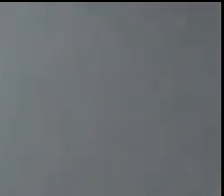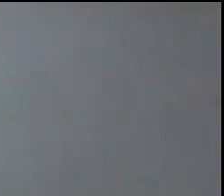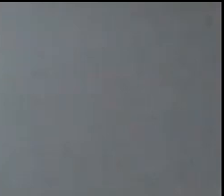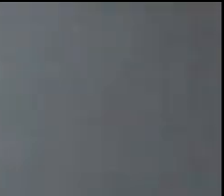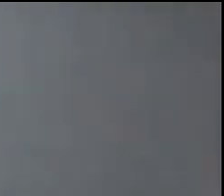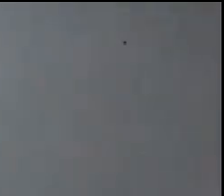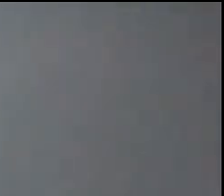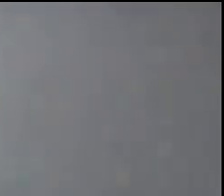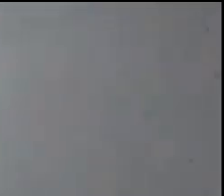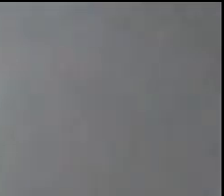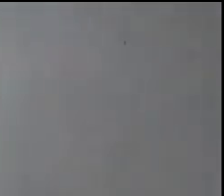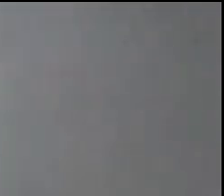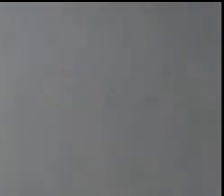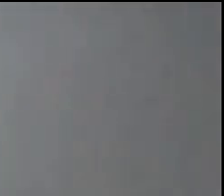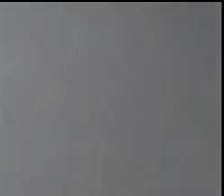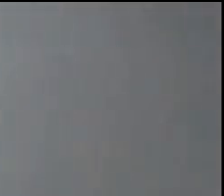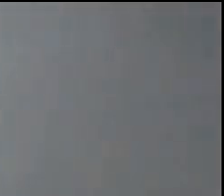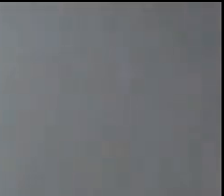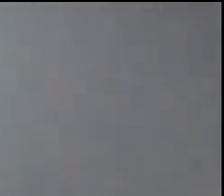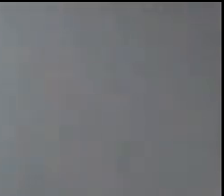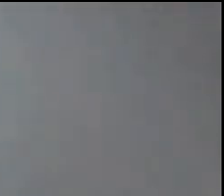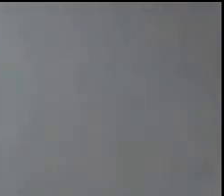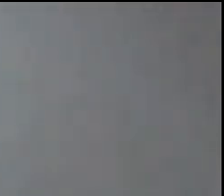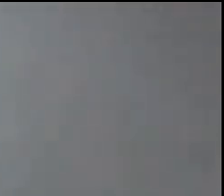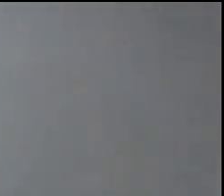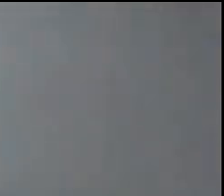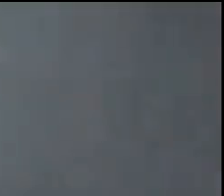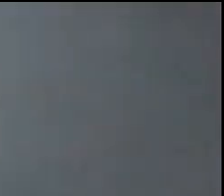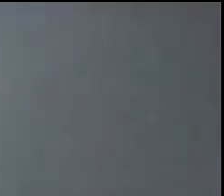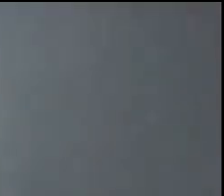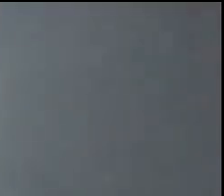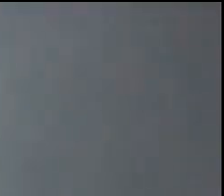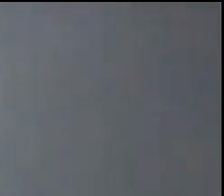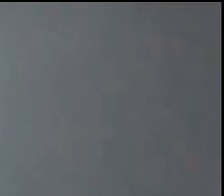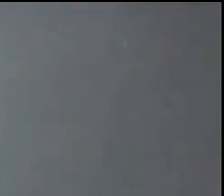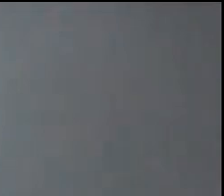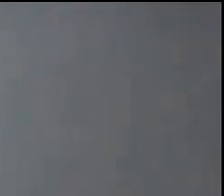for most of us, I can speak personally that there was often this very wrong perception